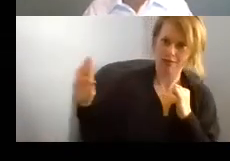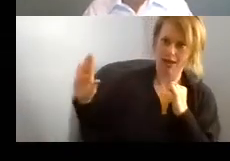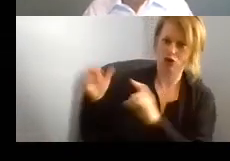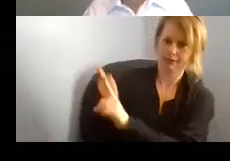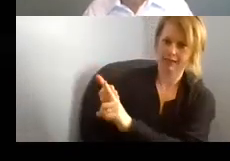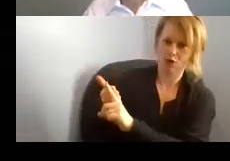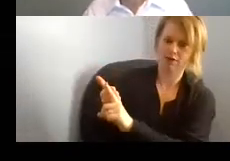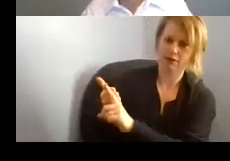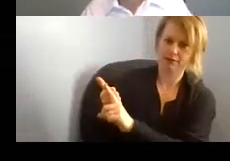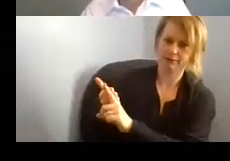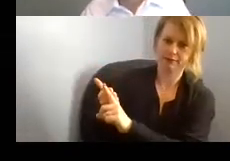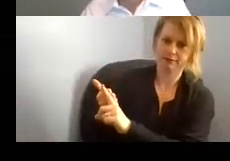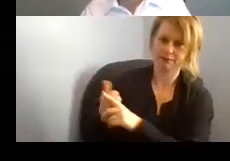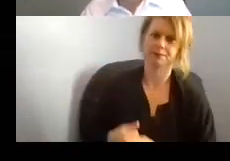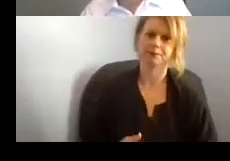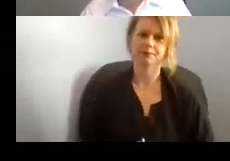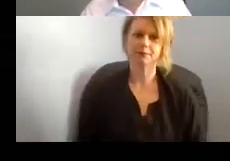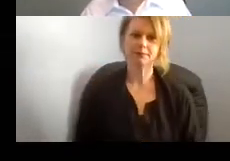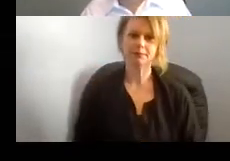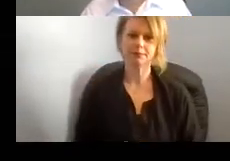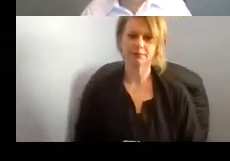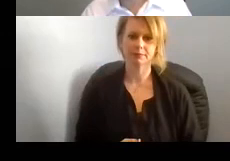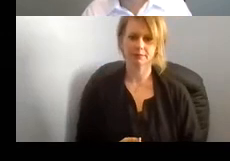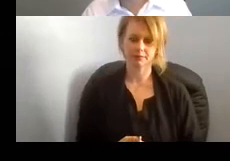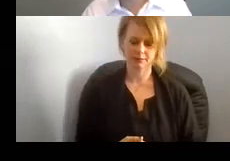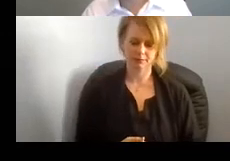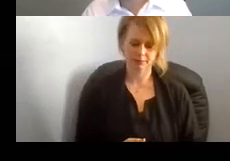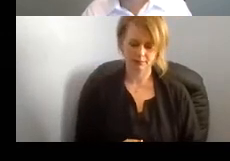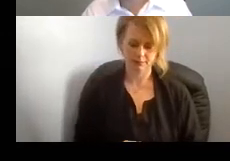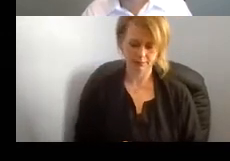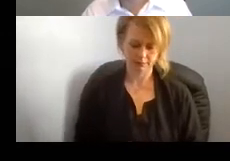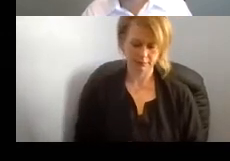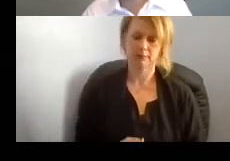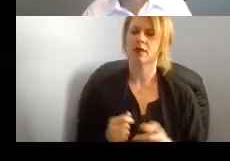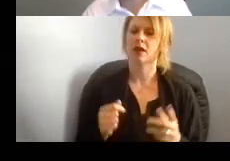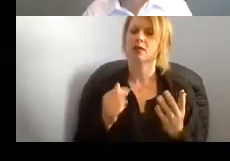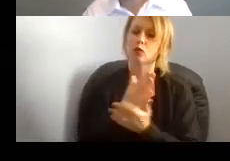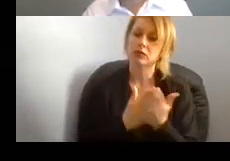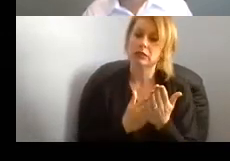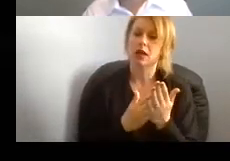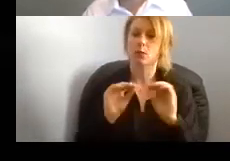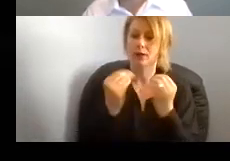So then what you want to do is – you know, there’s certain types of supports that organizations can put in place like having an employee